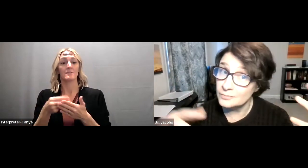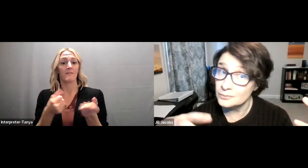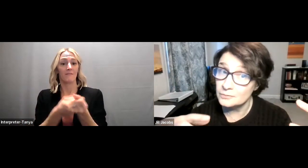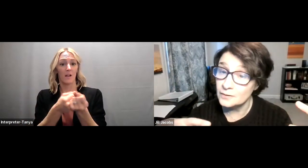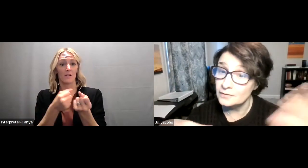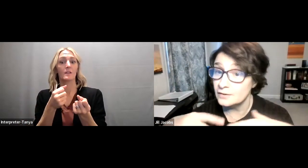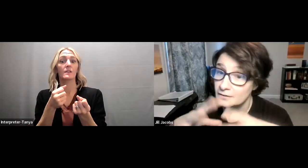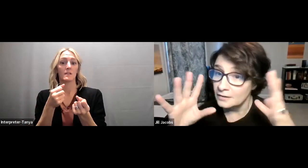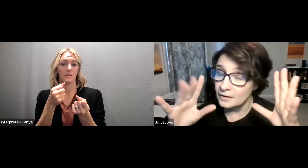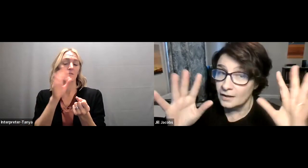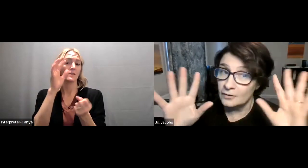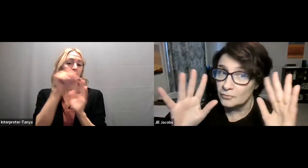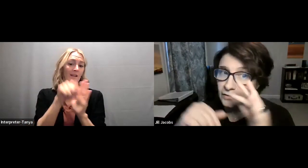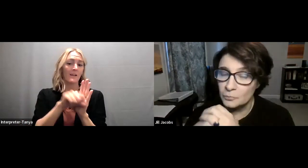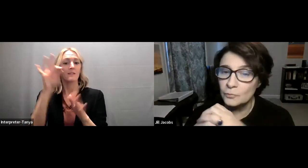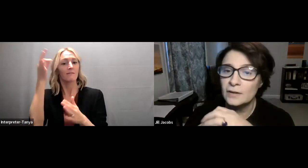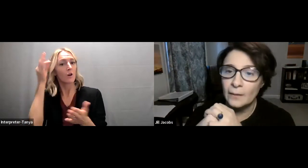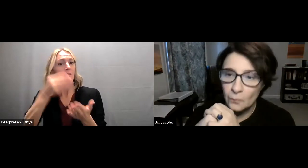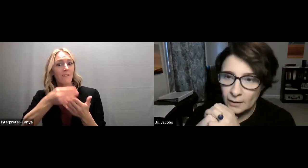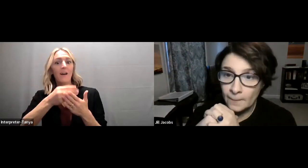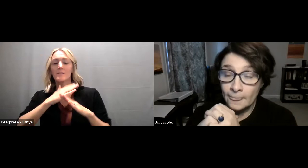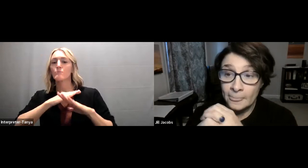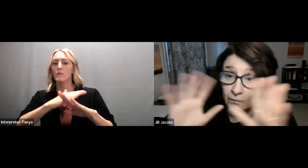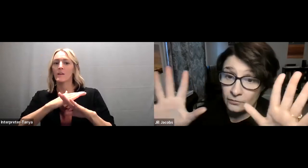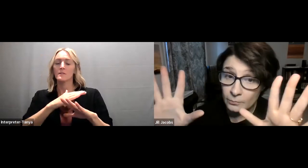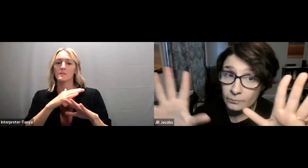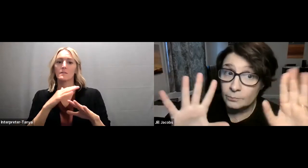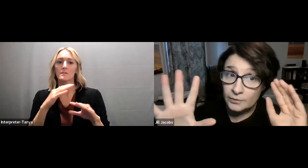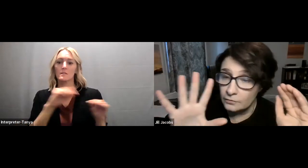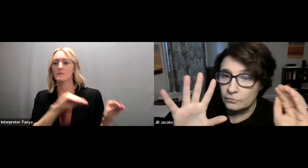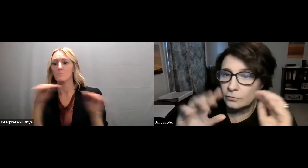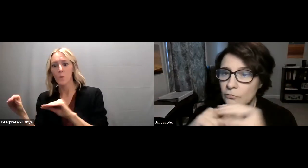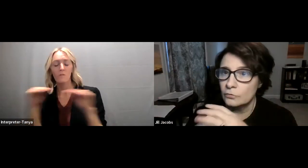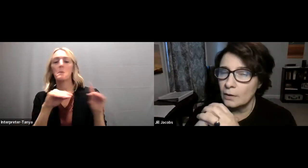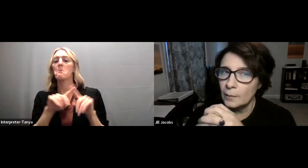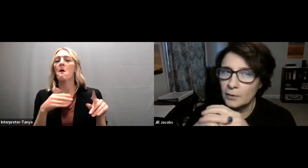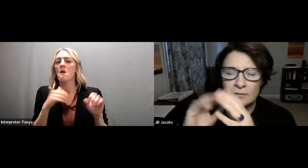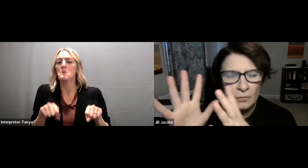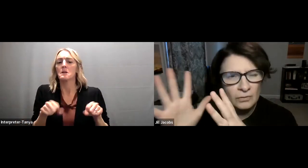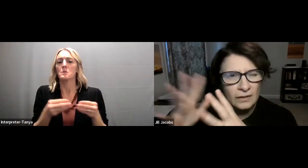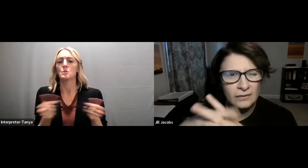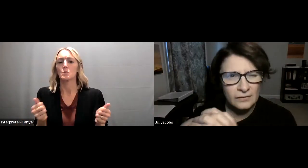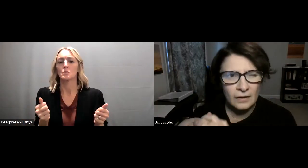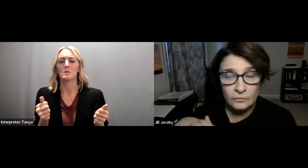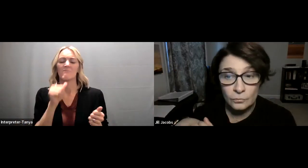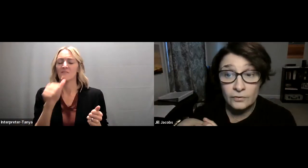and federal funds and kind of prevents movement in that way. There are some potential solutions around that. But it's not related to the settings.